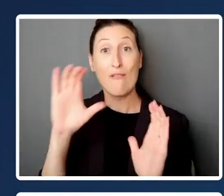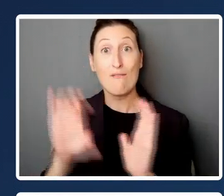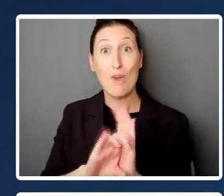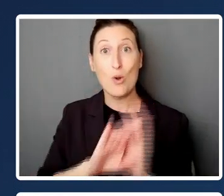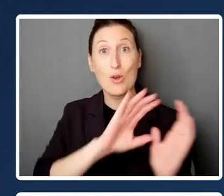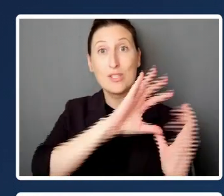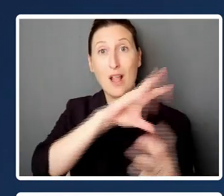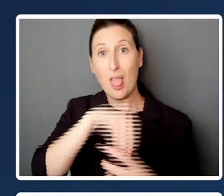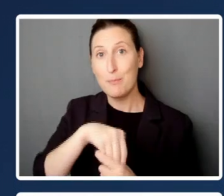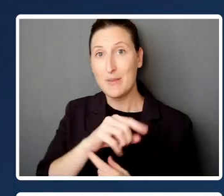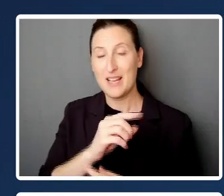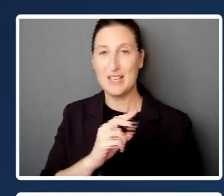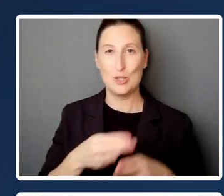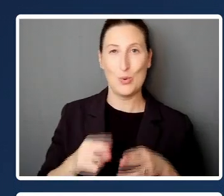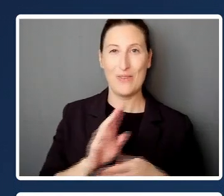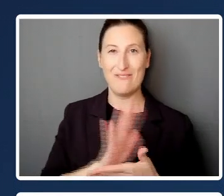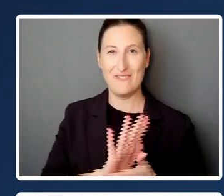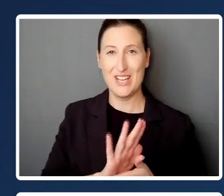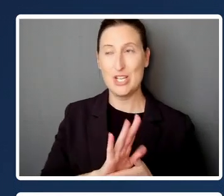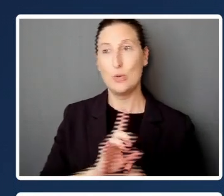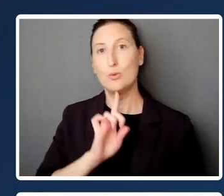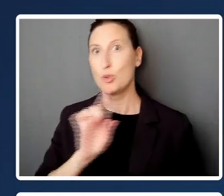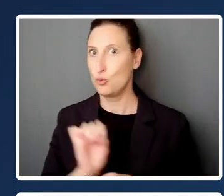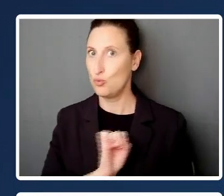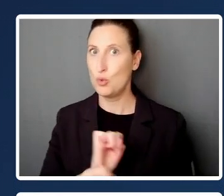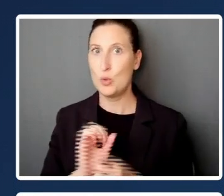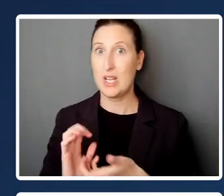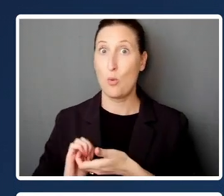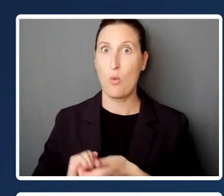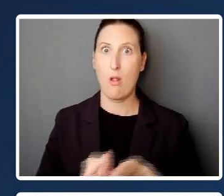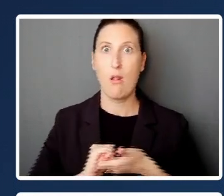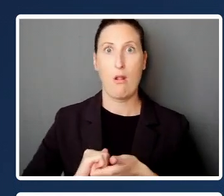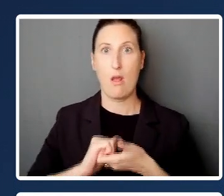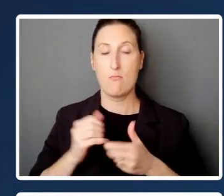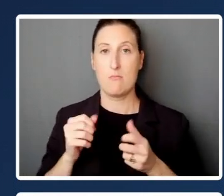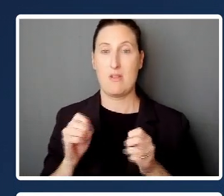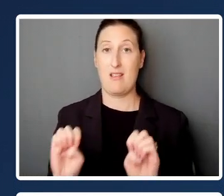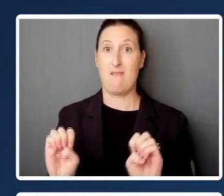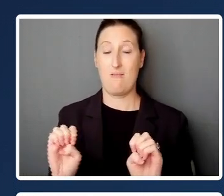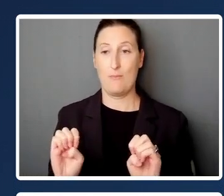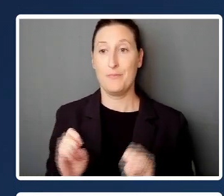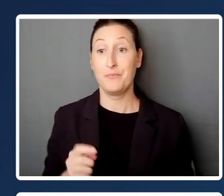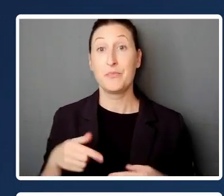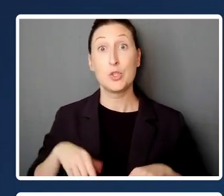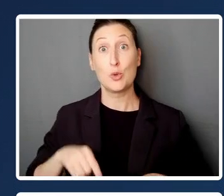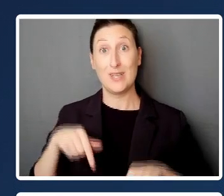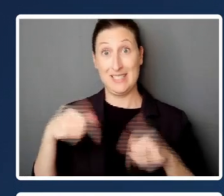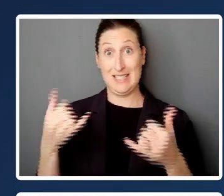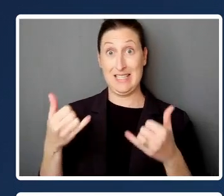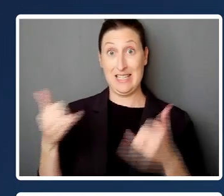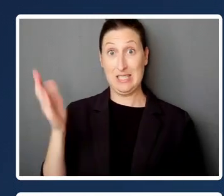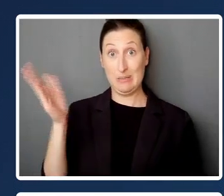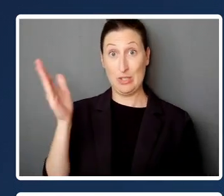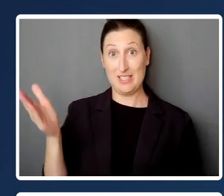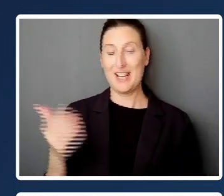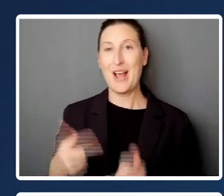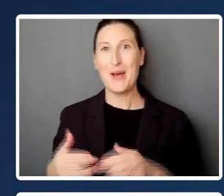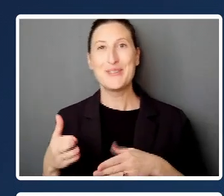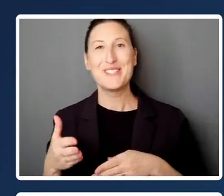collaborative effort. And as we move throughout this presentation, I'll get to share more about,